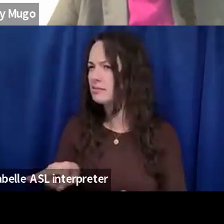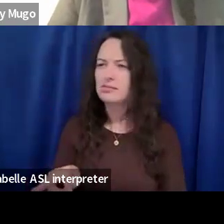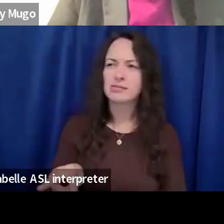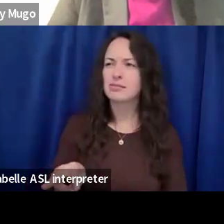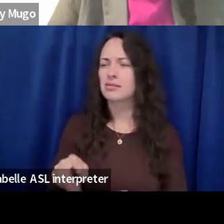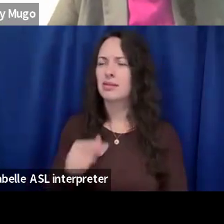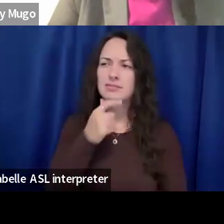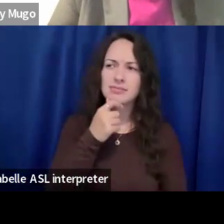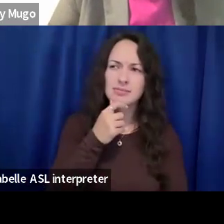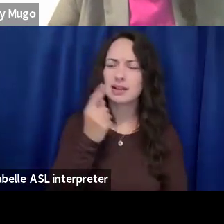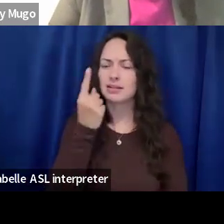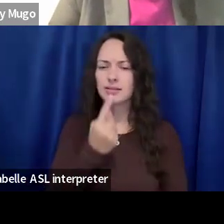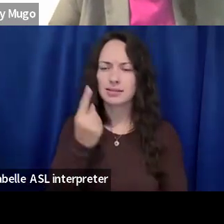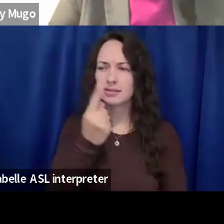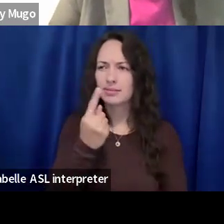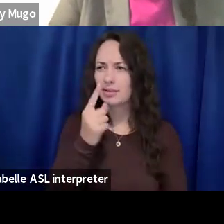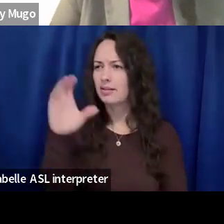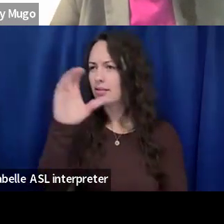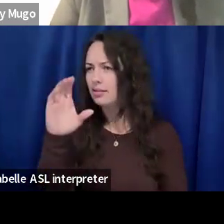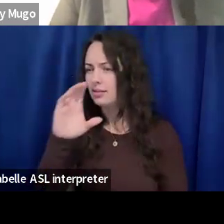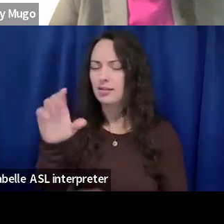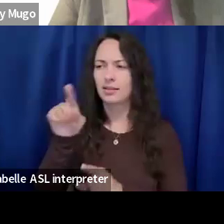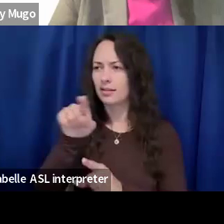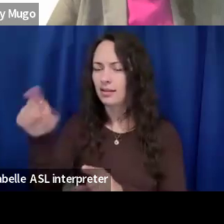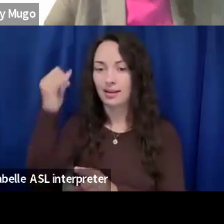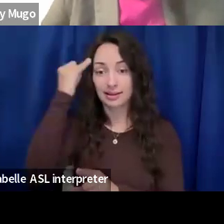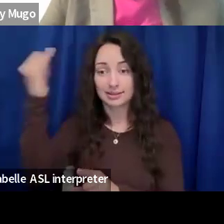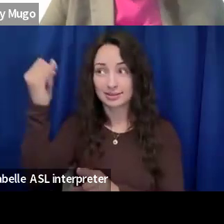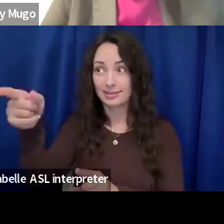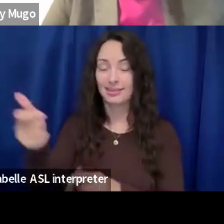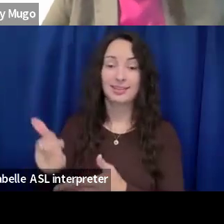for ideas that would help us out. And that is where we